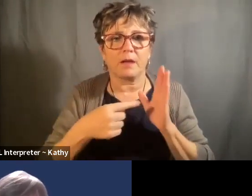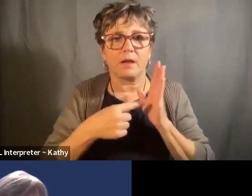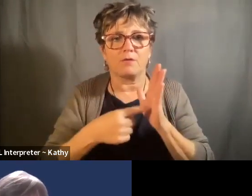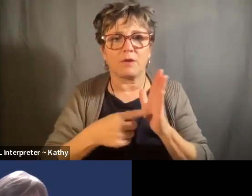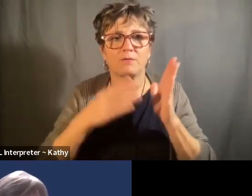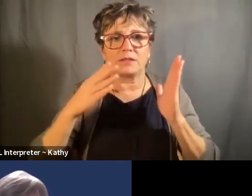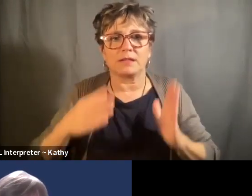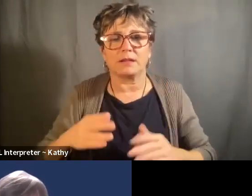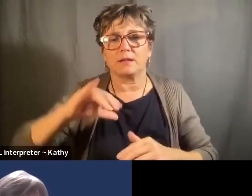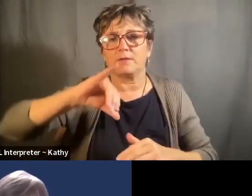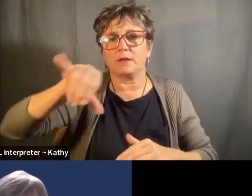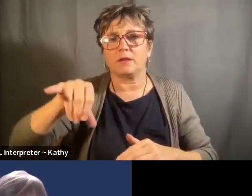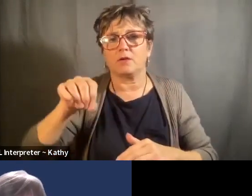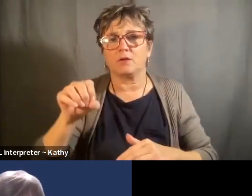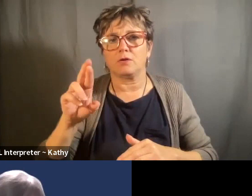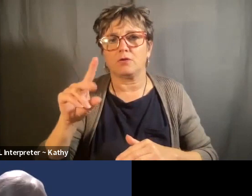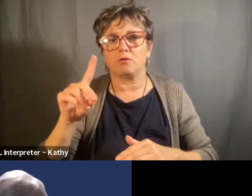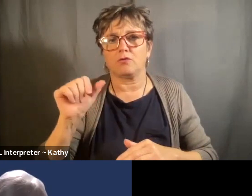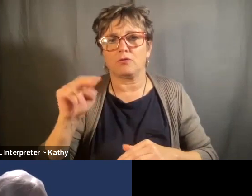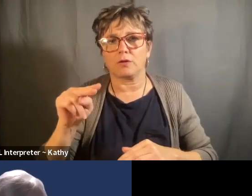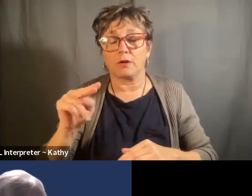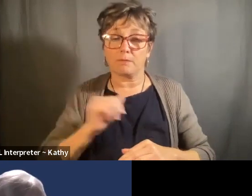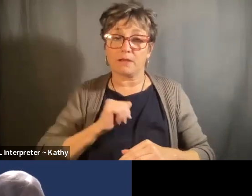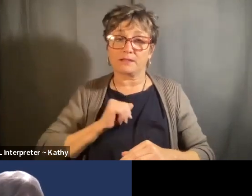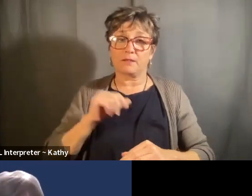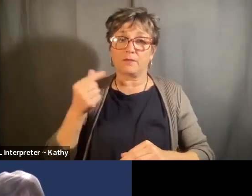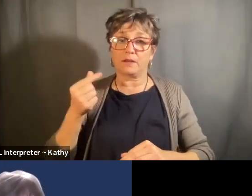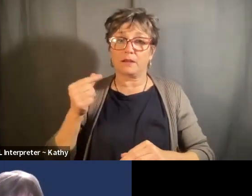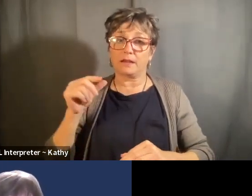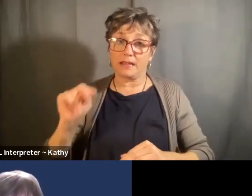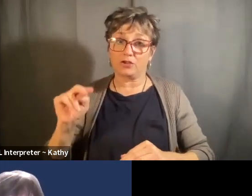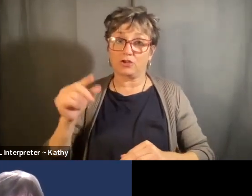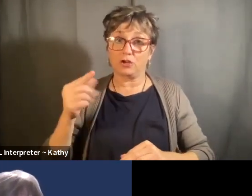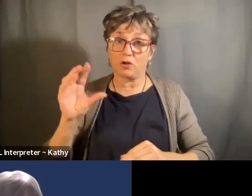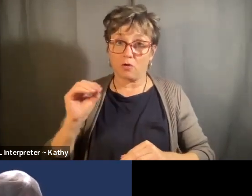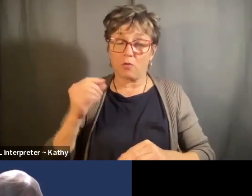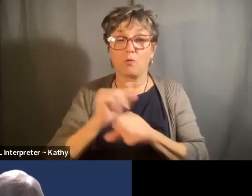"As an NGO in the country Jordan that work with people with Usher syndrome and deafblind, can we